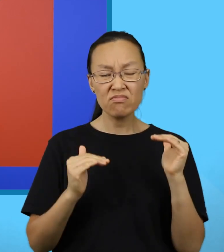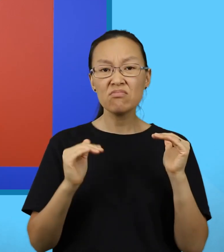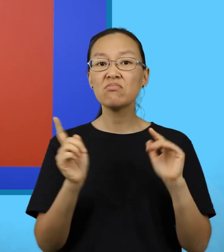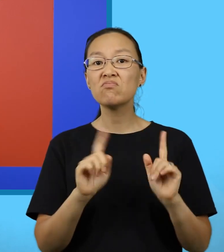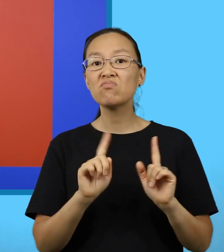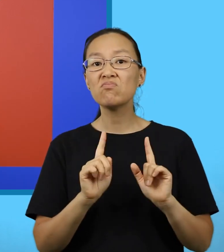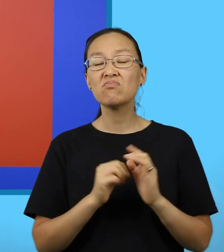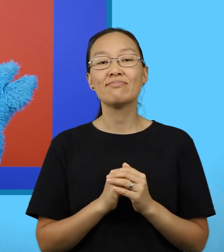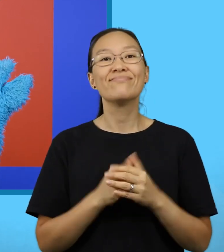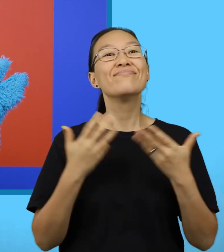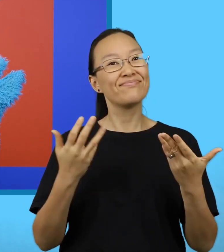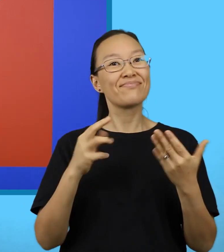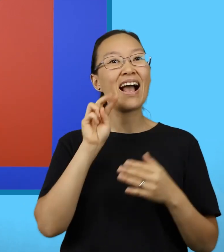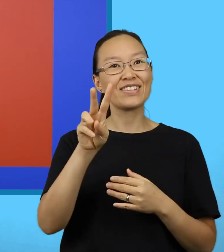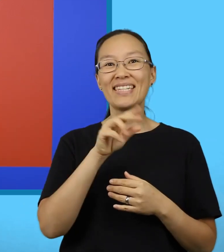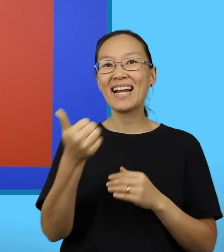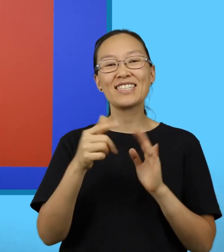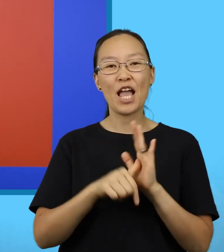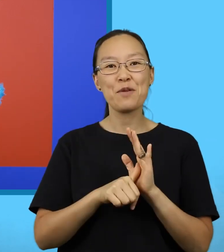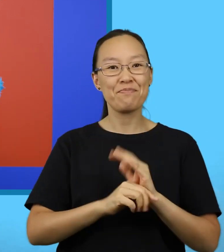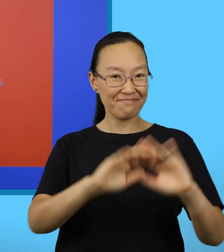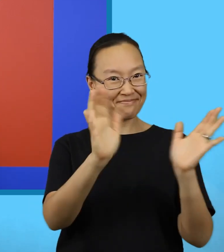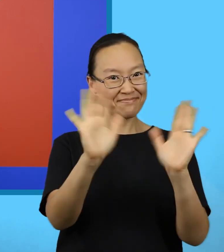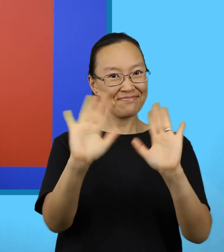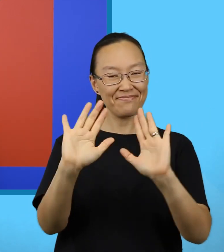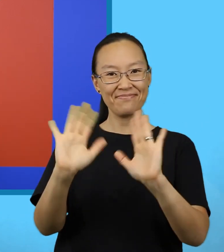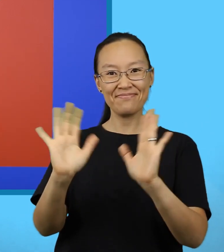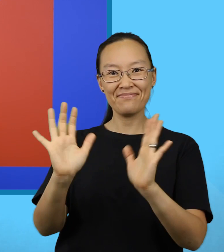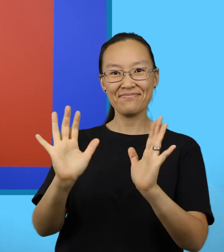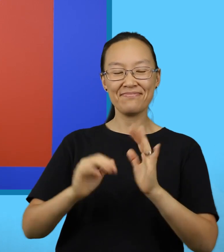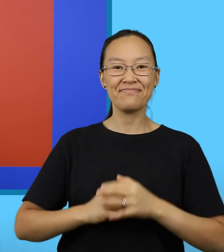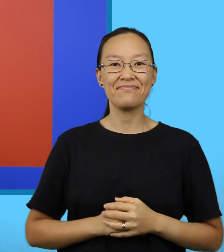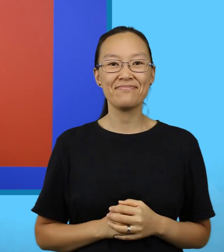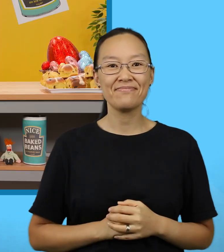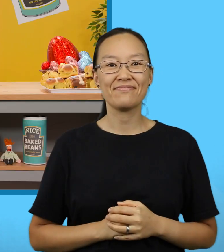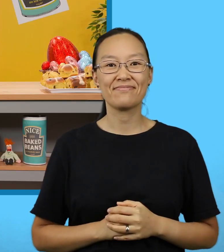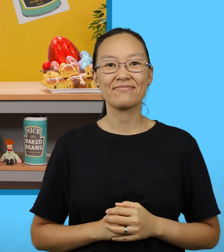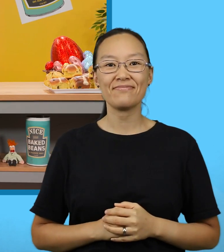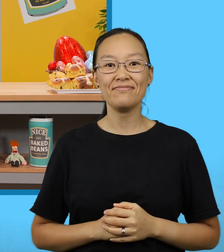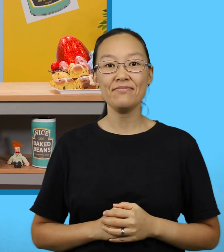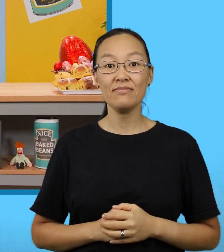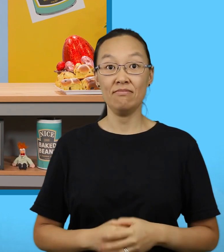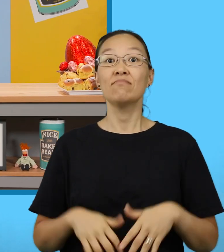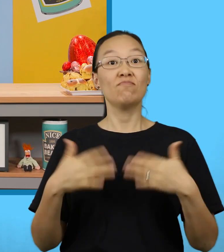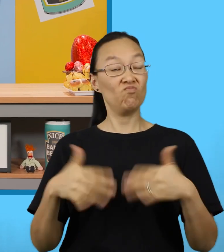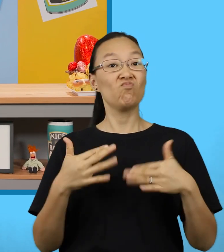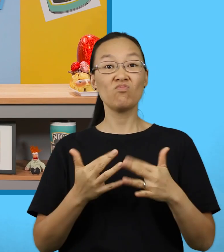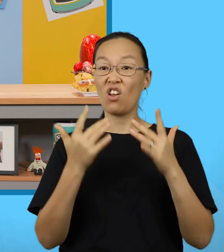Well, I'll see you next time on "What Do Kids Think?" (Bubbles giggles) There are lots of things that happen in our world